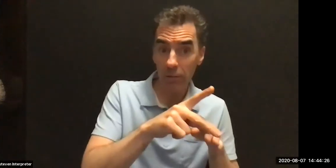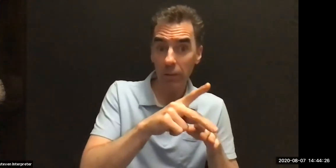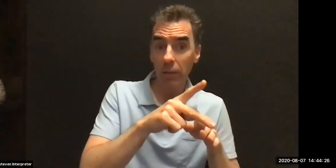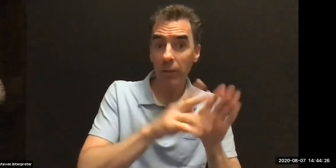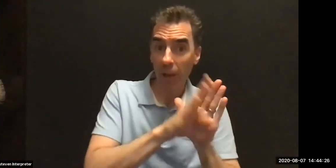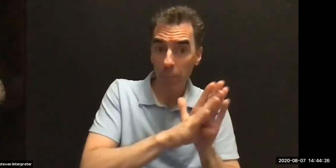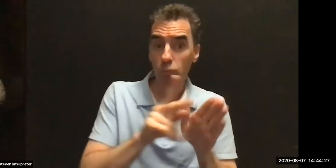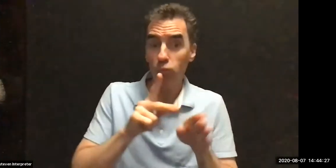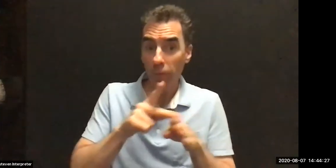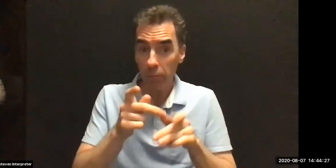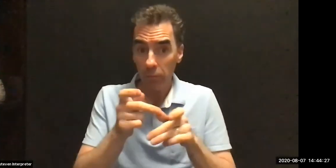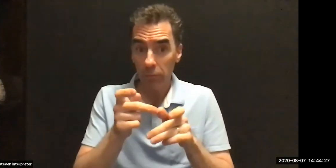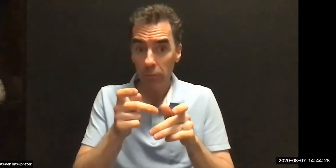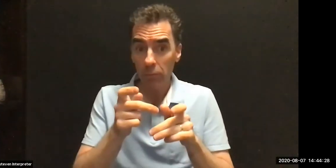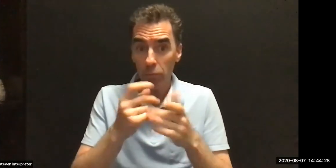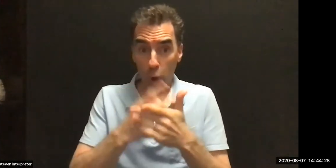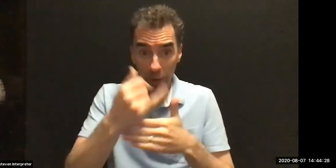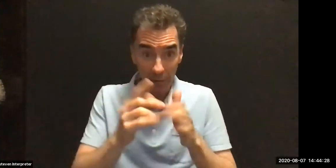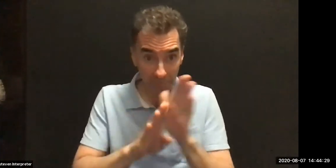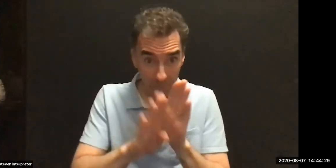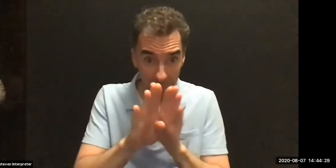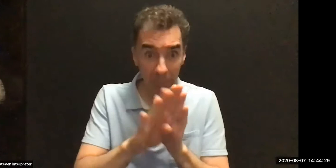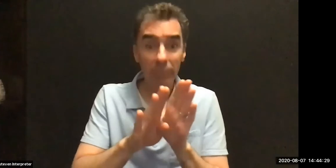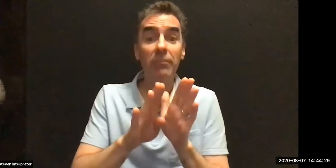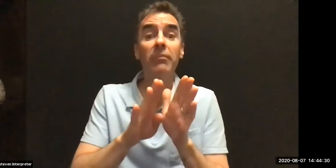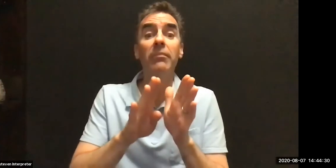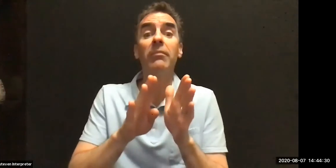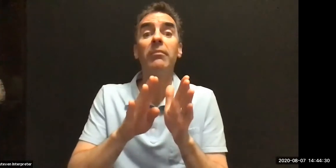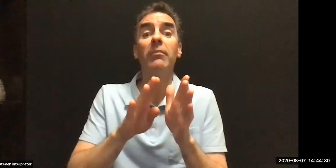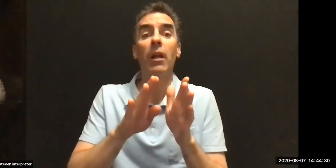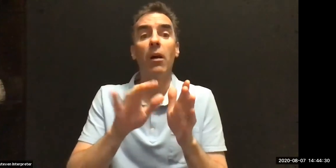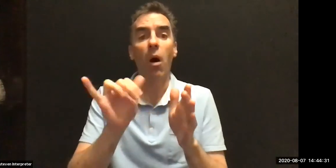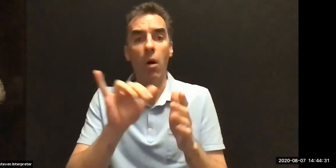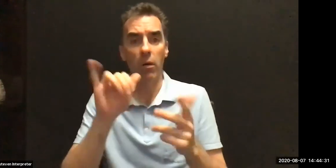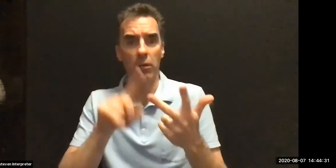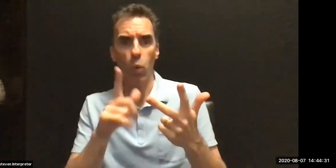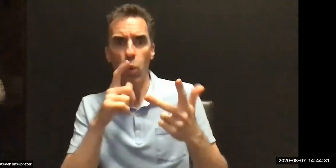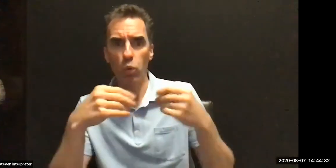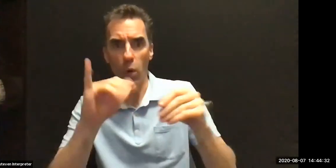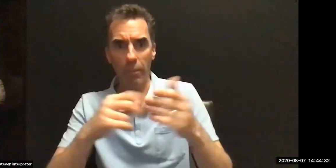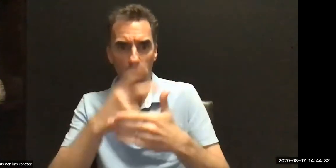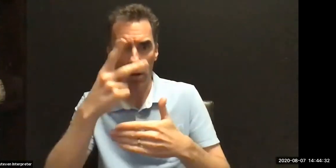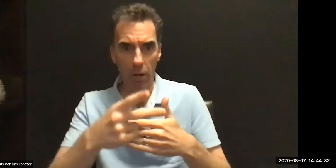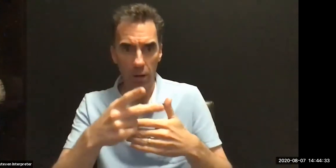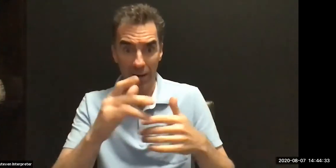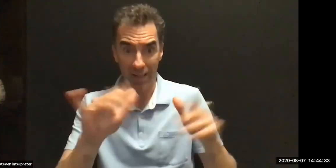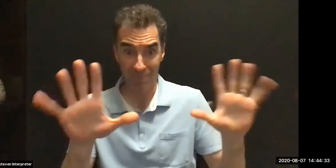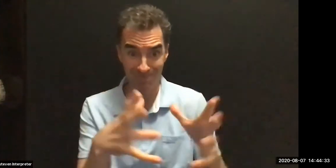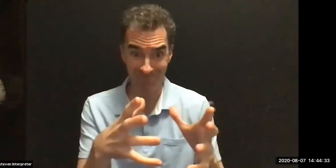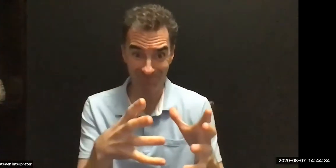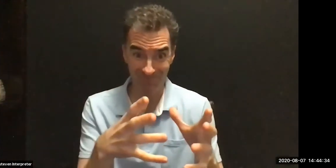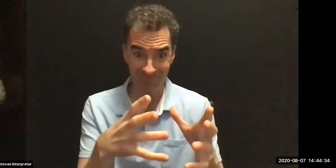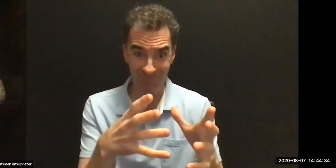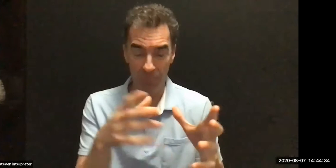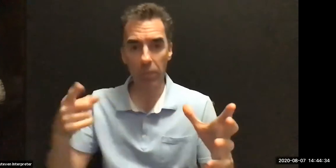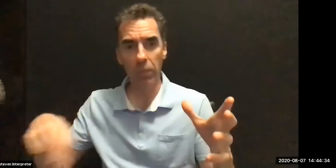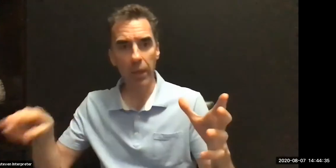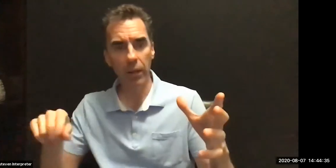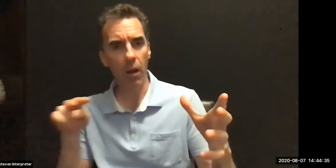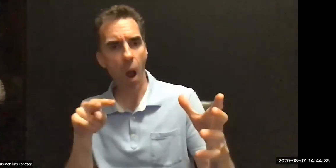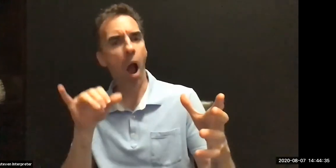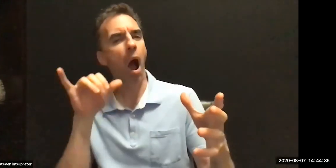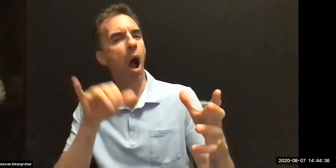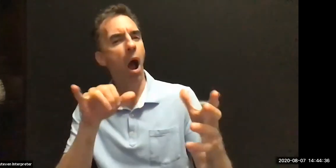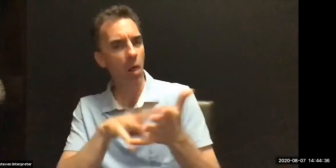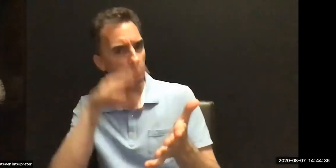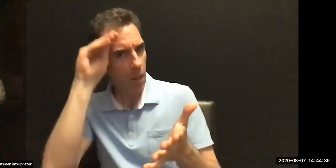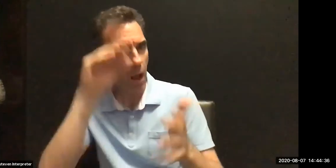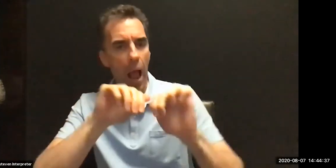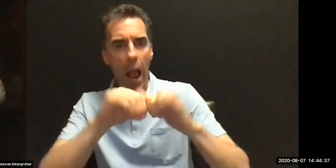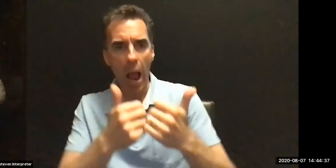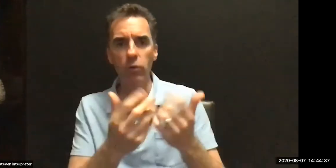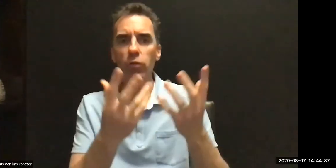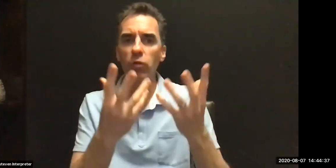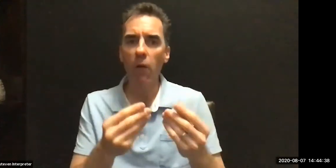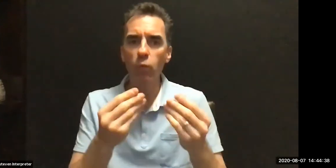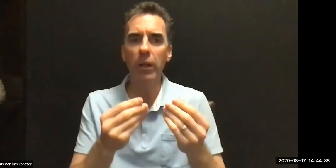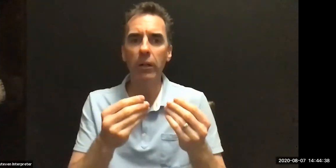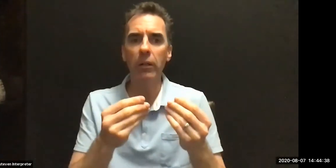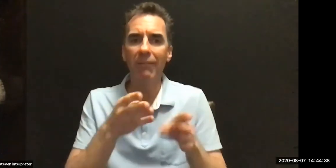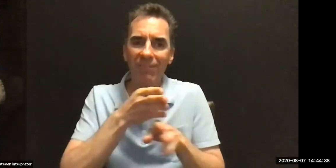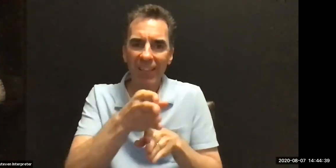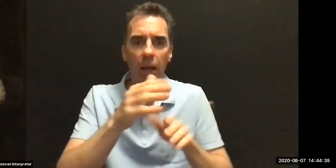Channelle Charest: And then the shift three business development person that sold the project so that also allows them to see kind of how businesses orchestrated in the software development arena. So they're dealing with a project manager, they're dealing with